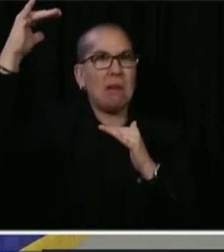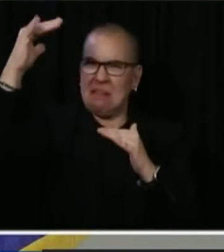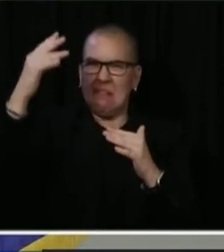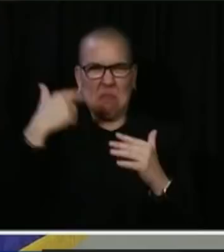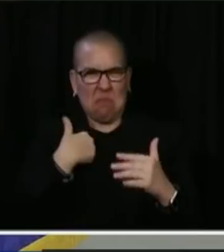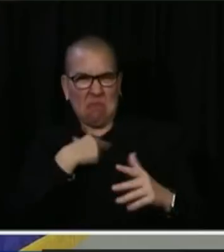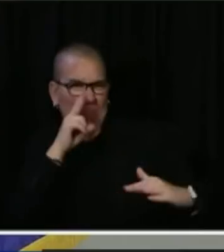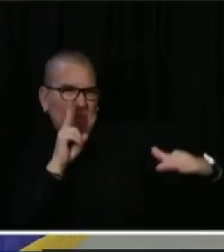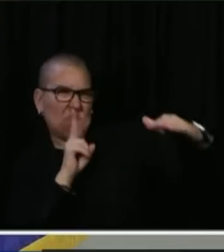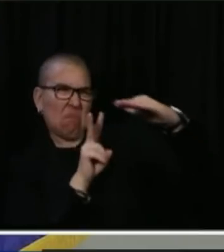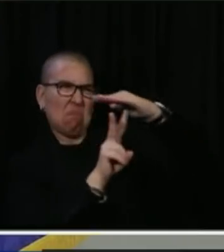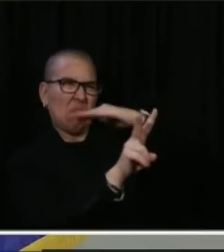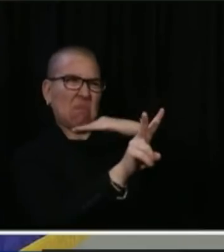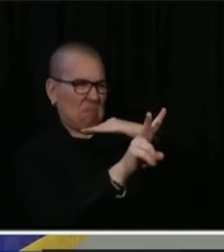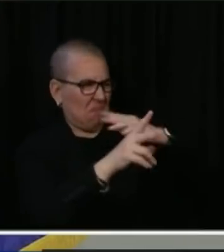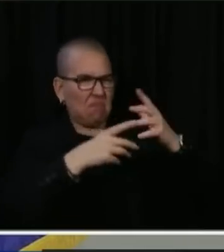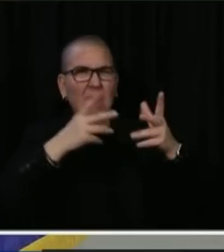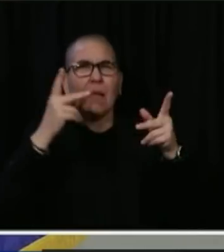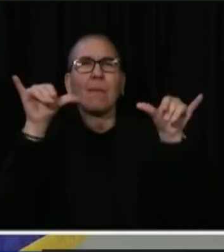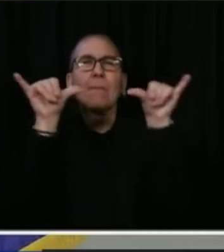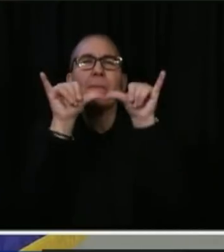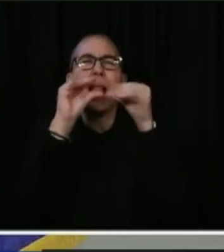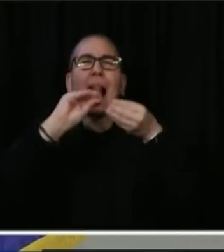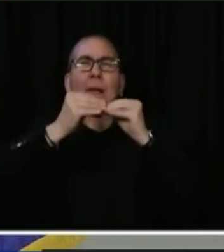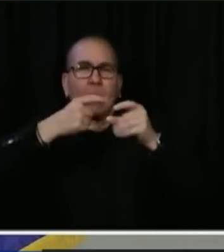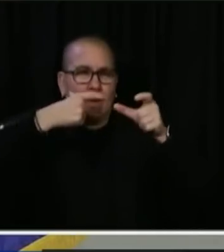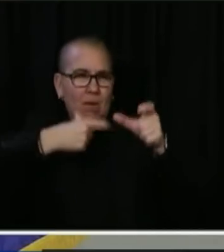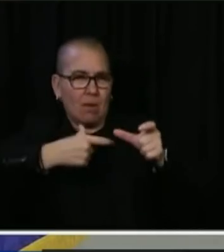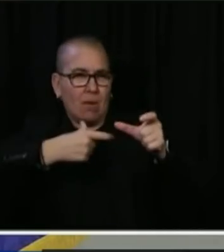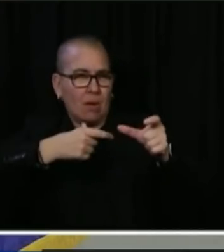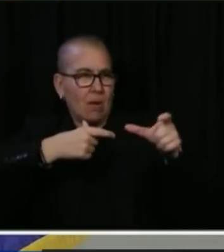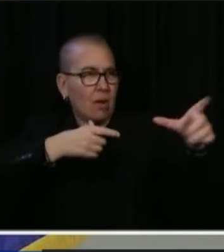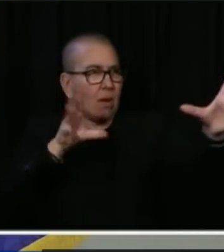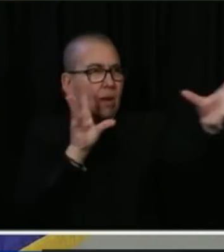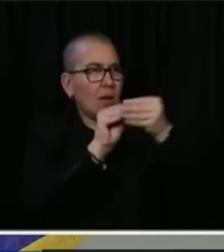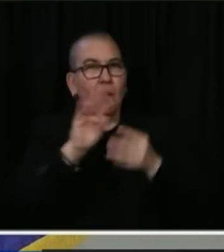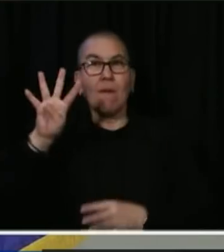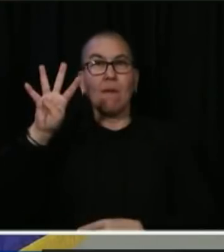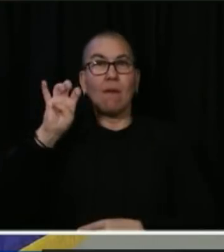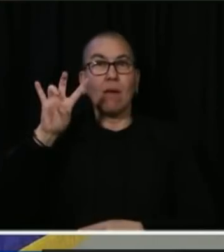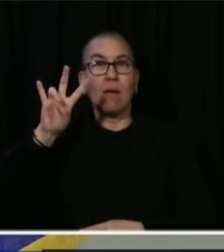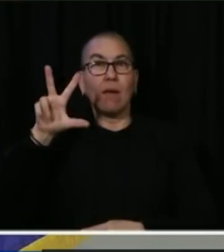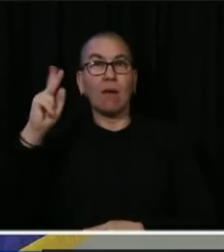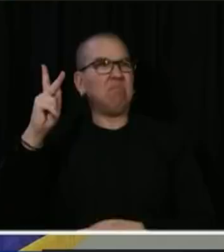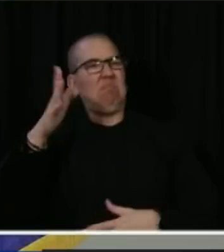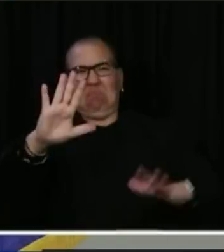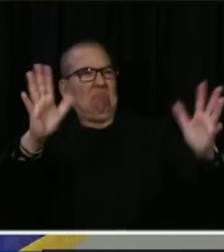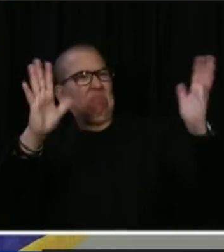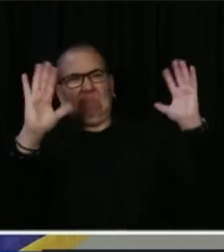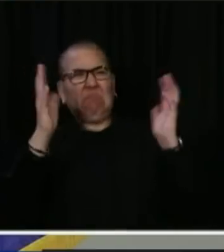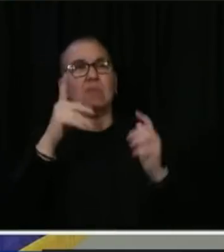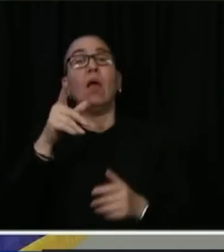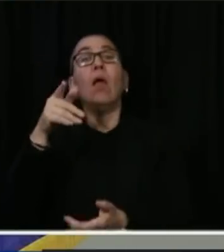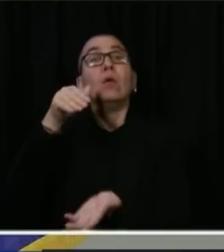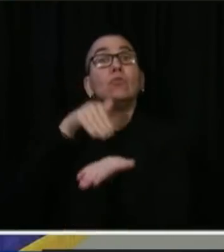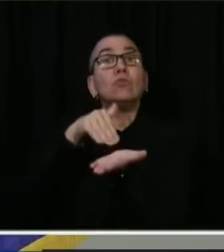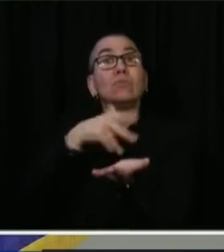THE 12 TO 15 AGE GROUP WILL CONSIST OF 284,000 YOUNG